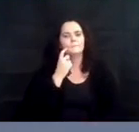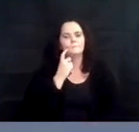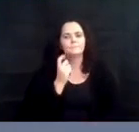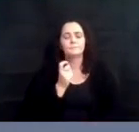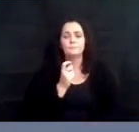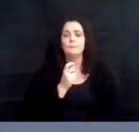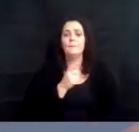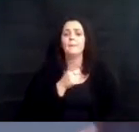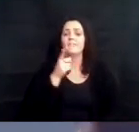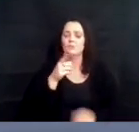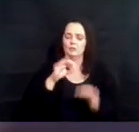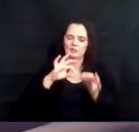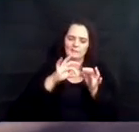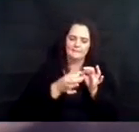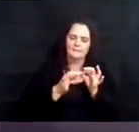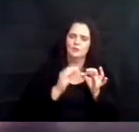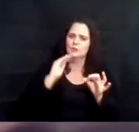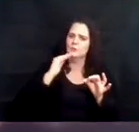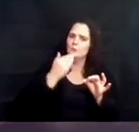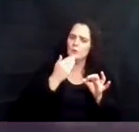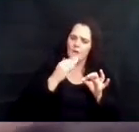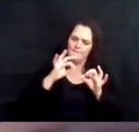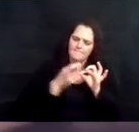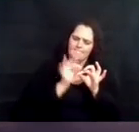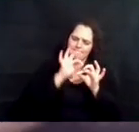because if it's too tight, you won't be able to move these two puppets against